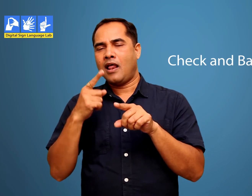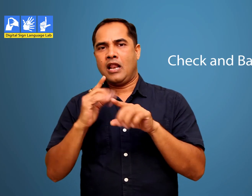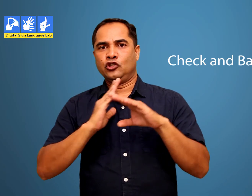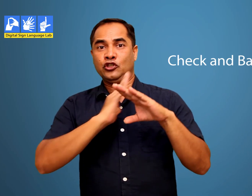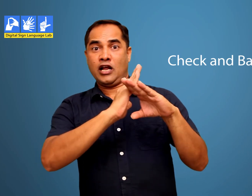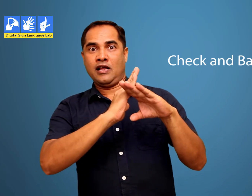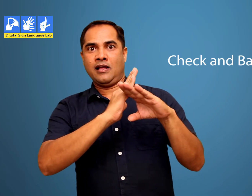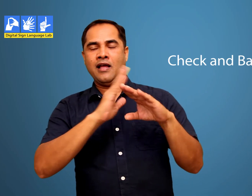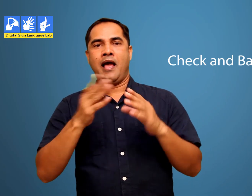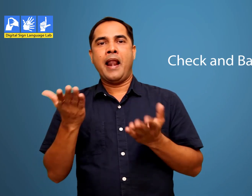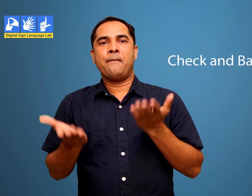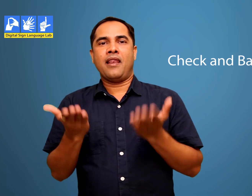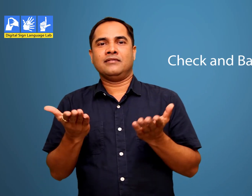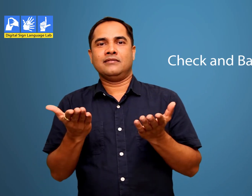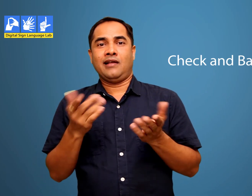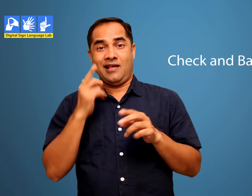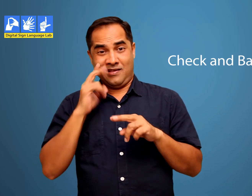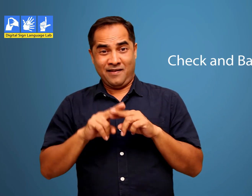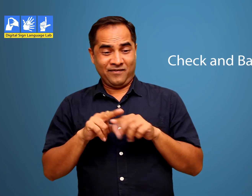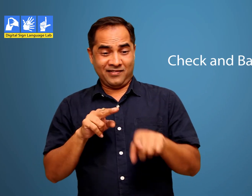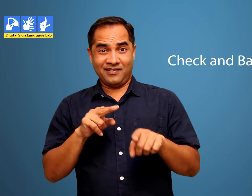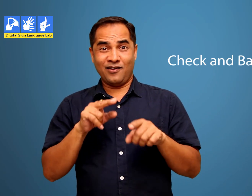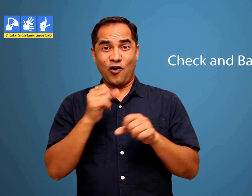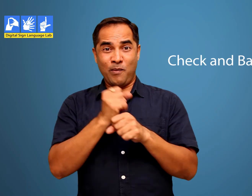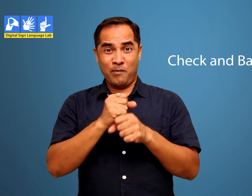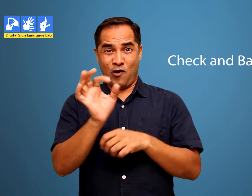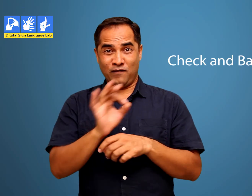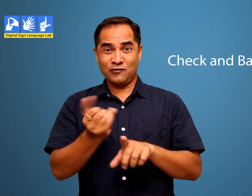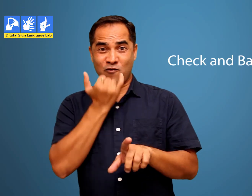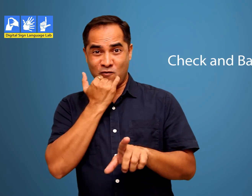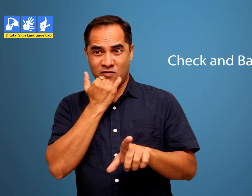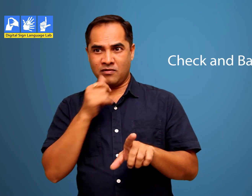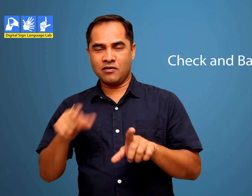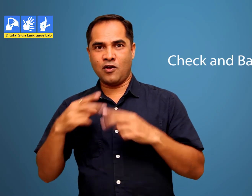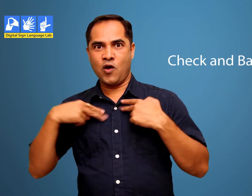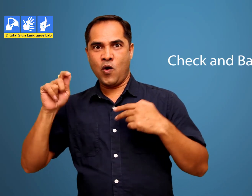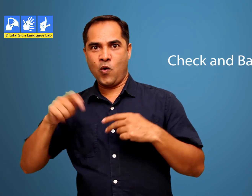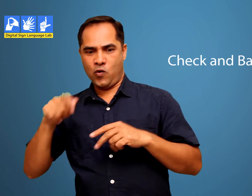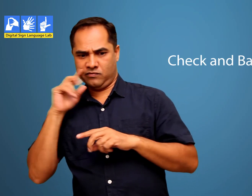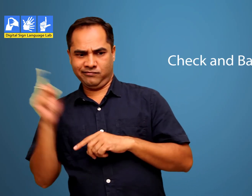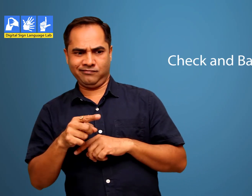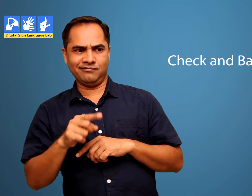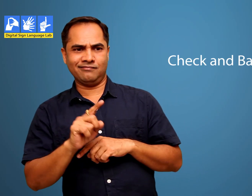system of checks and balances. Through this system, the different organs can check